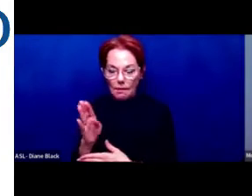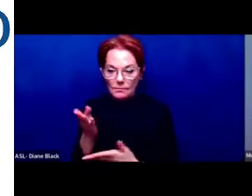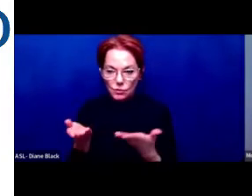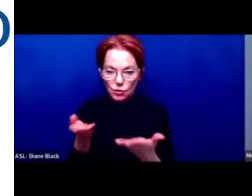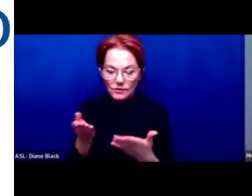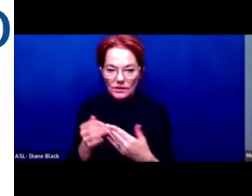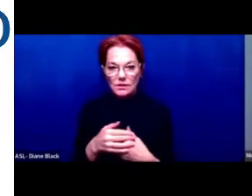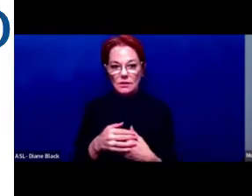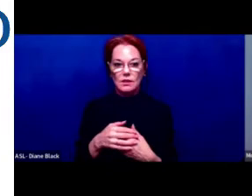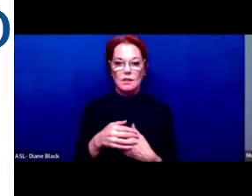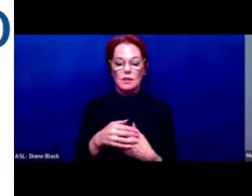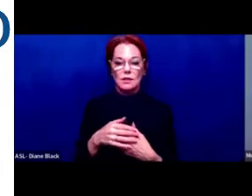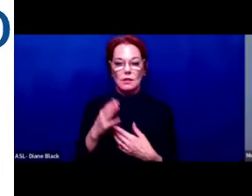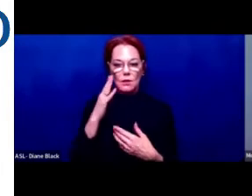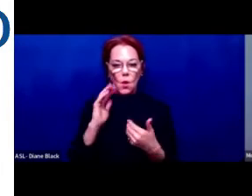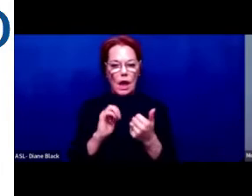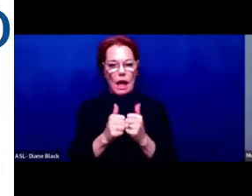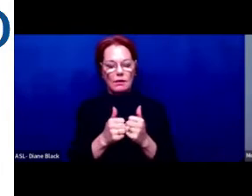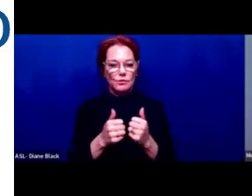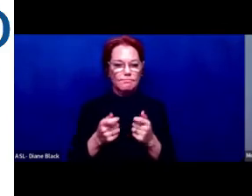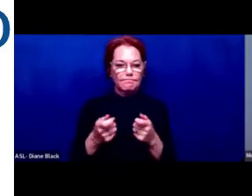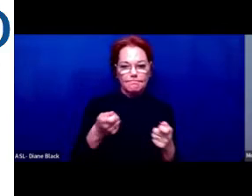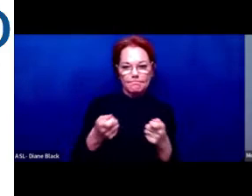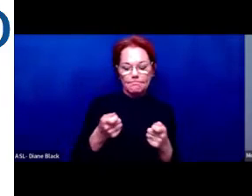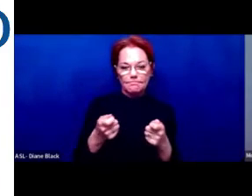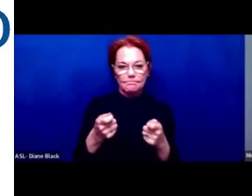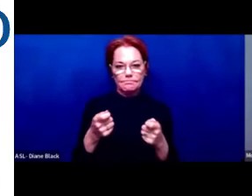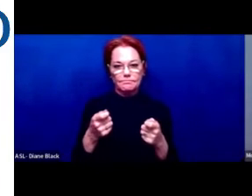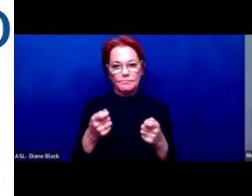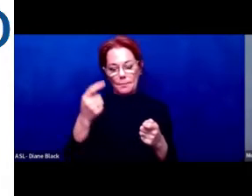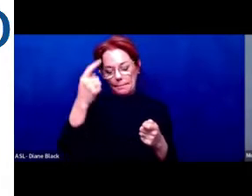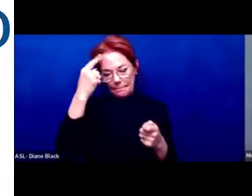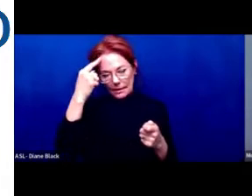changes in function changes in mental and behavioral health,